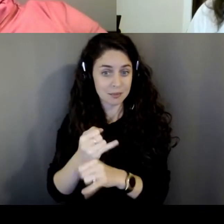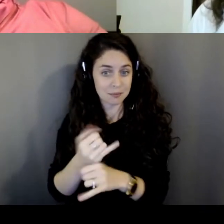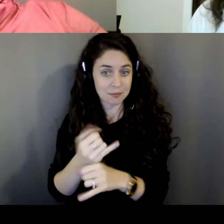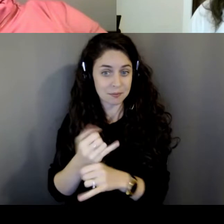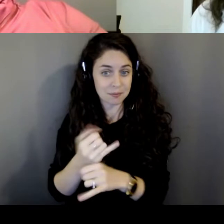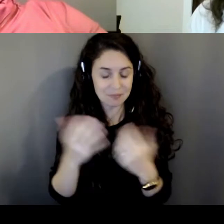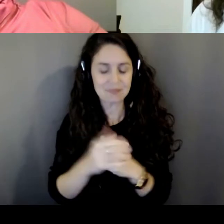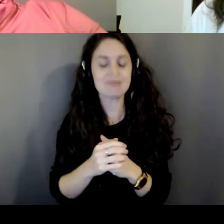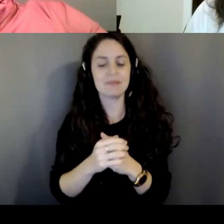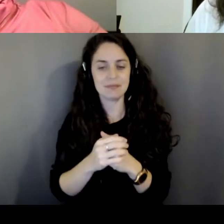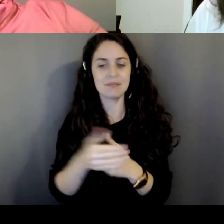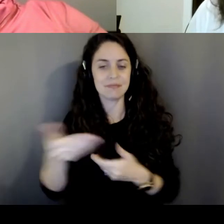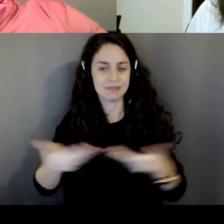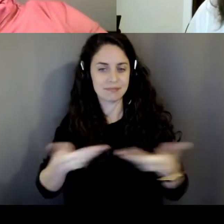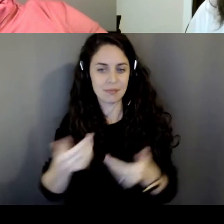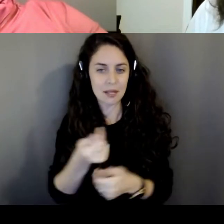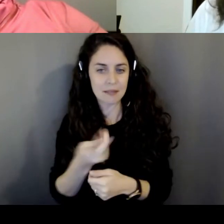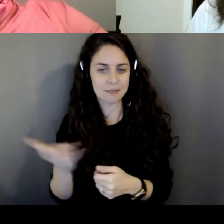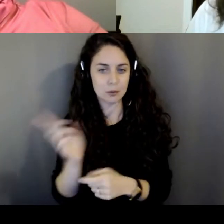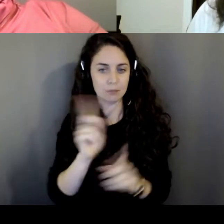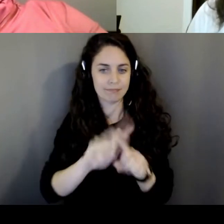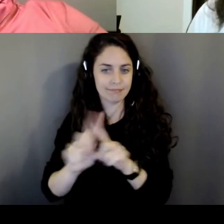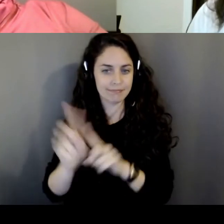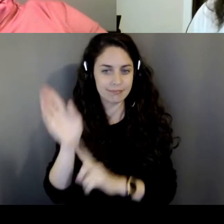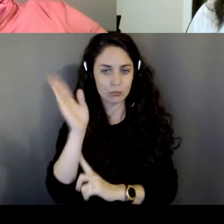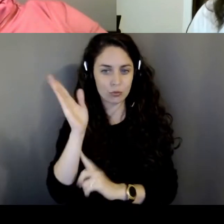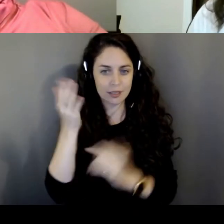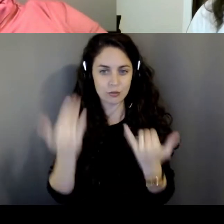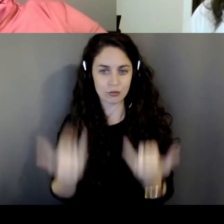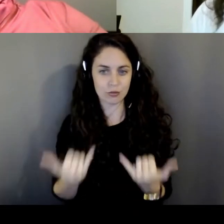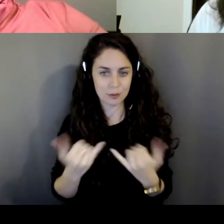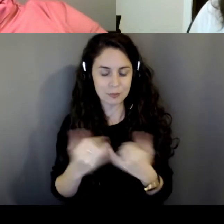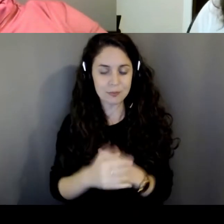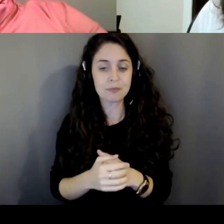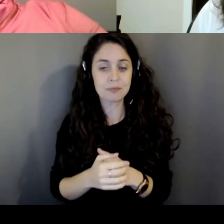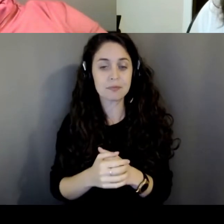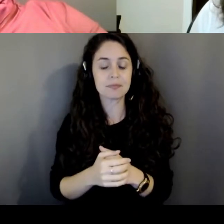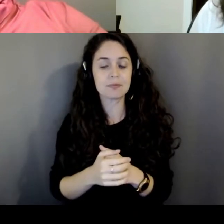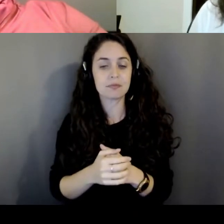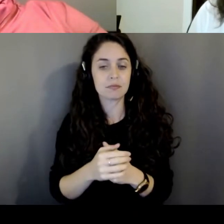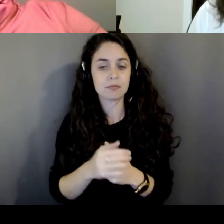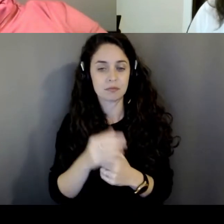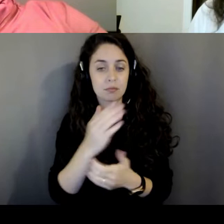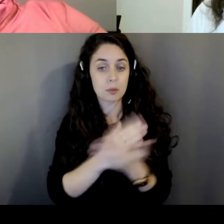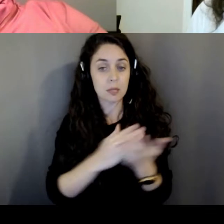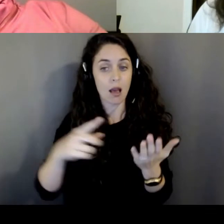invited a few different presenters here today. Some of them will talk about international student